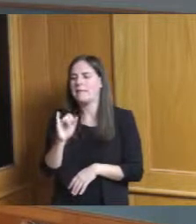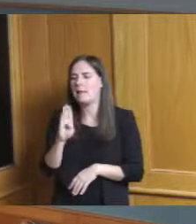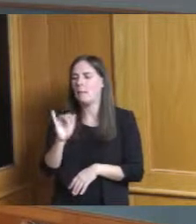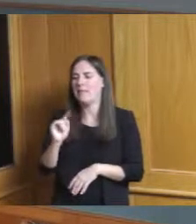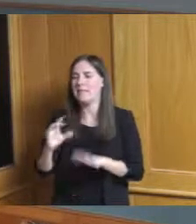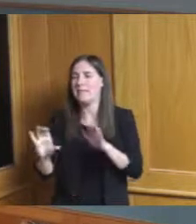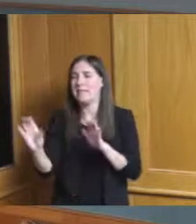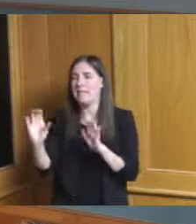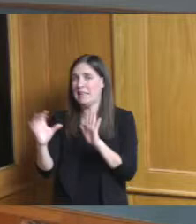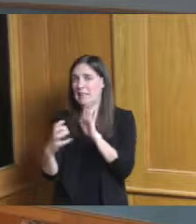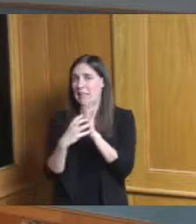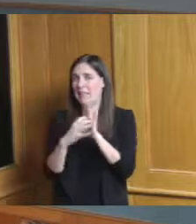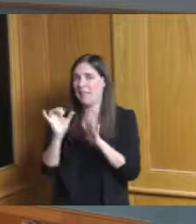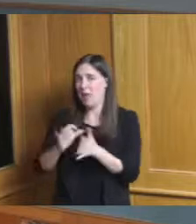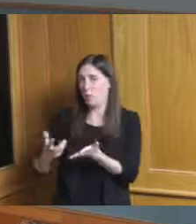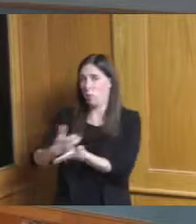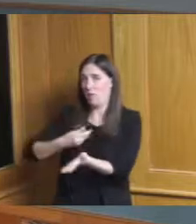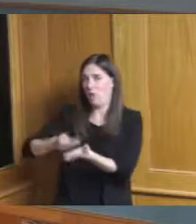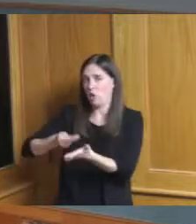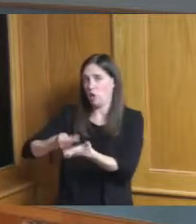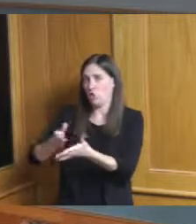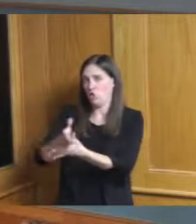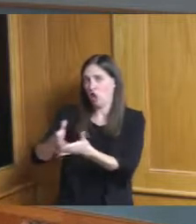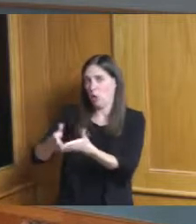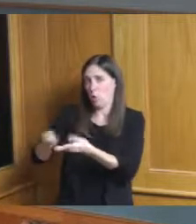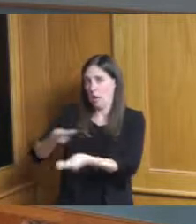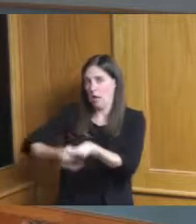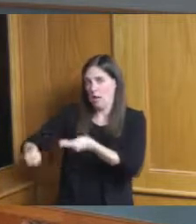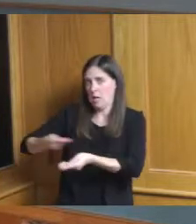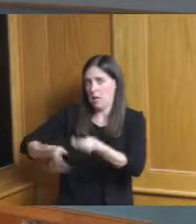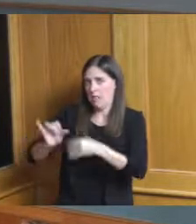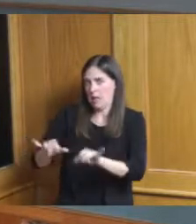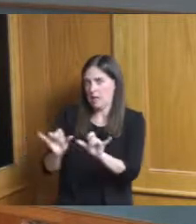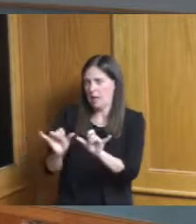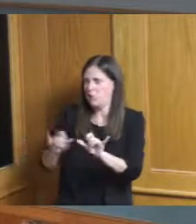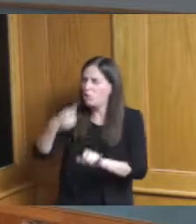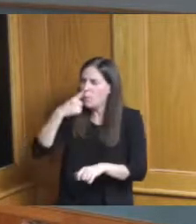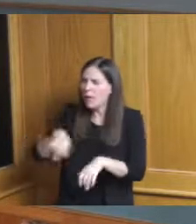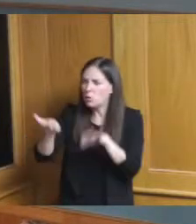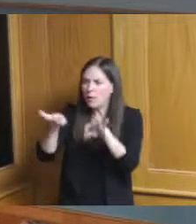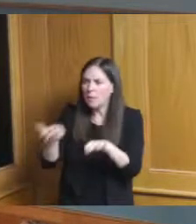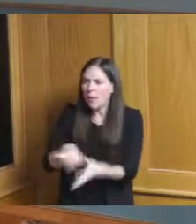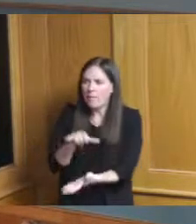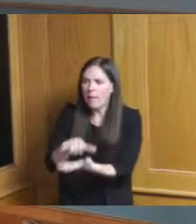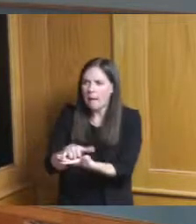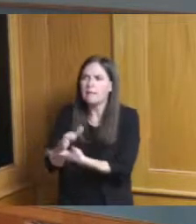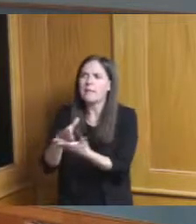right can you maybe walk us through there there are some areas which is revenue sharing required